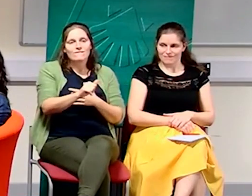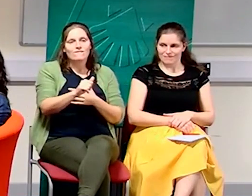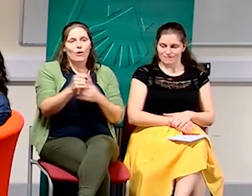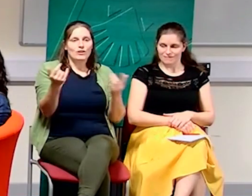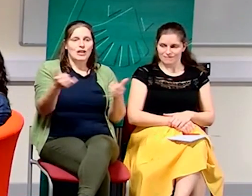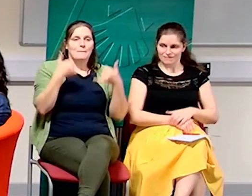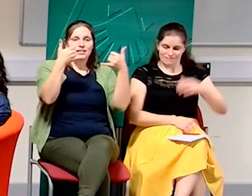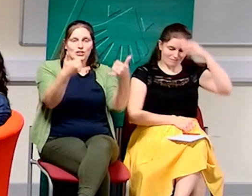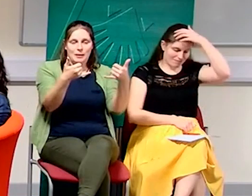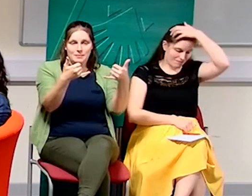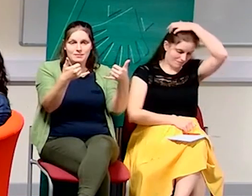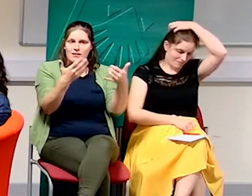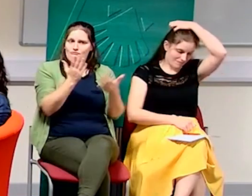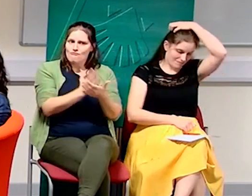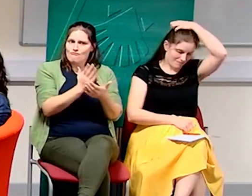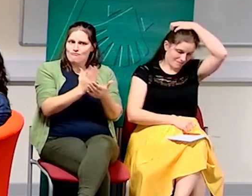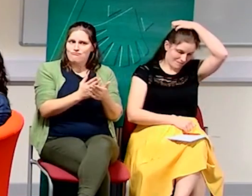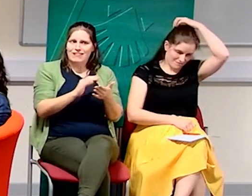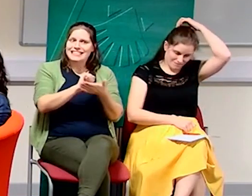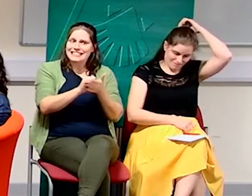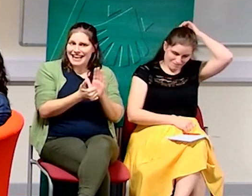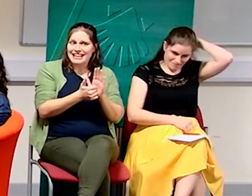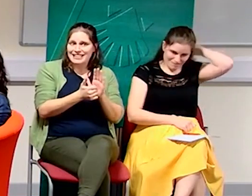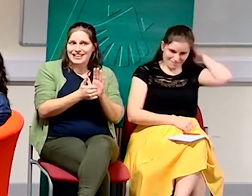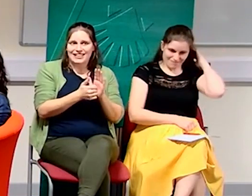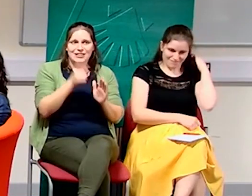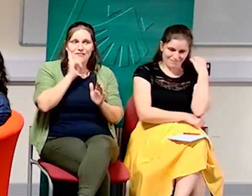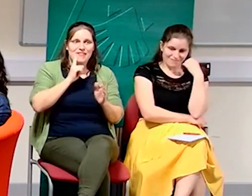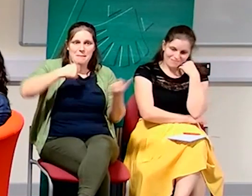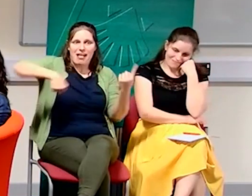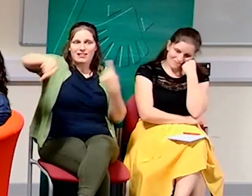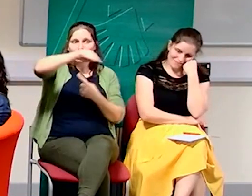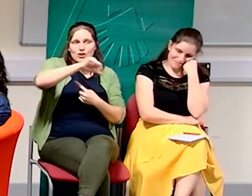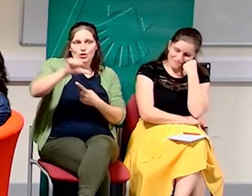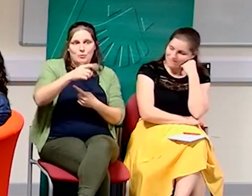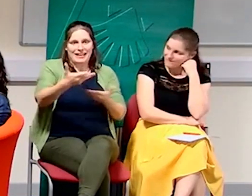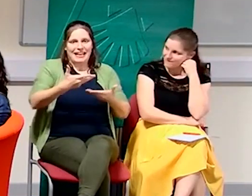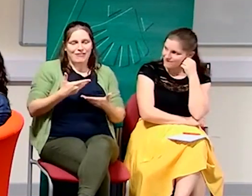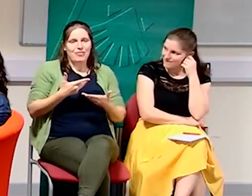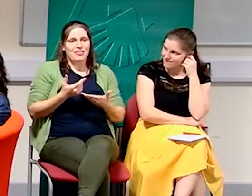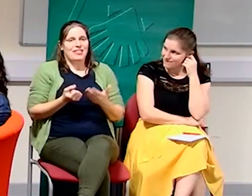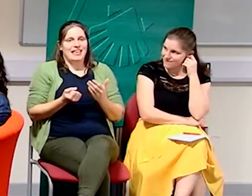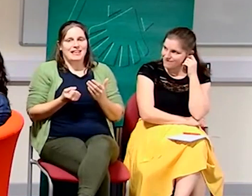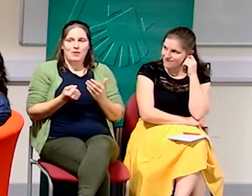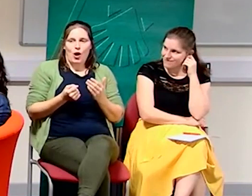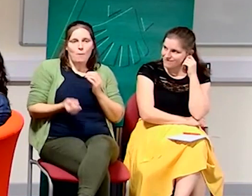some talented females over the world that should have been given a roster spot sadly they haven't